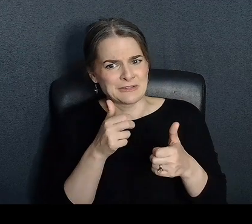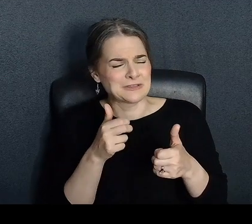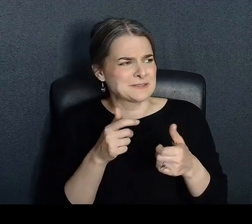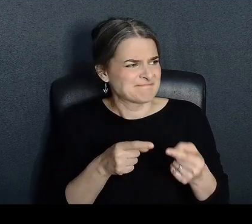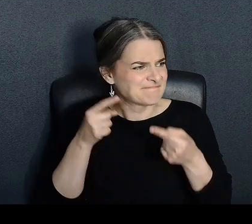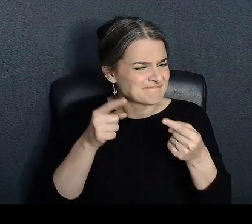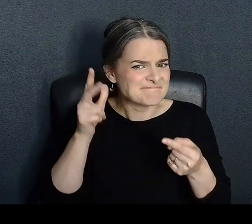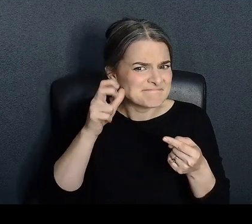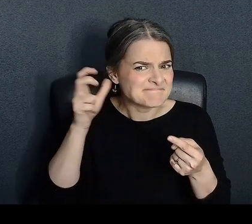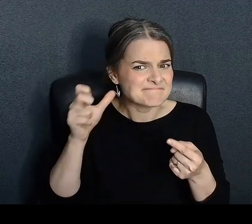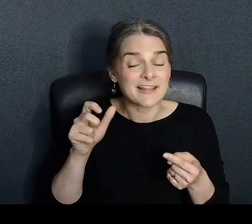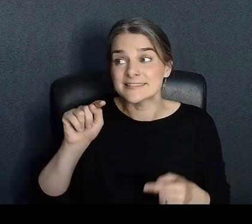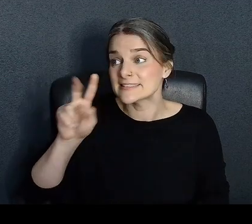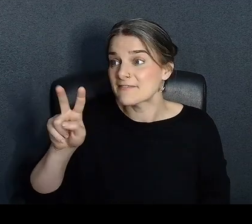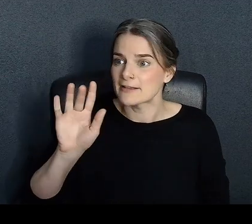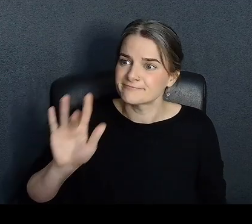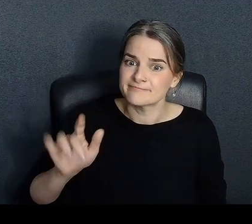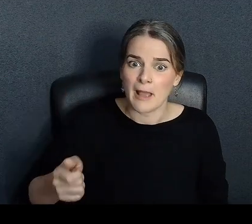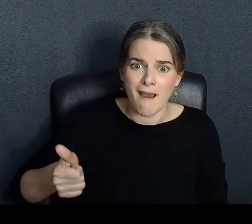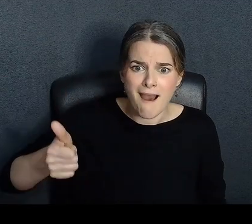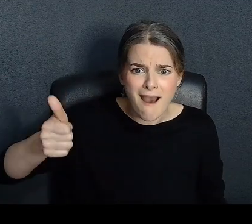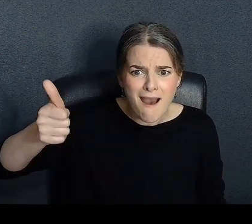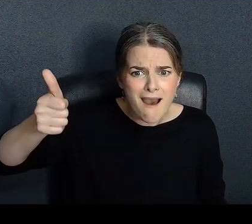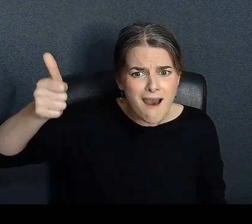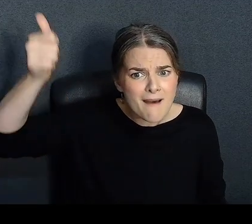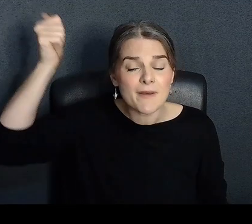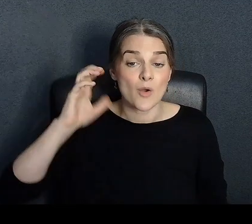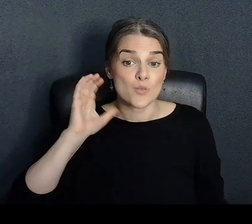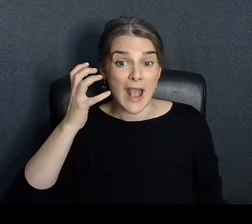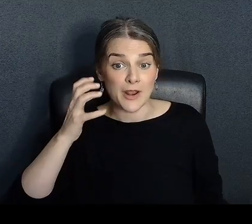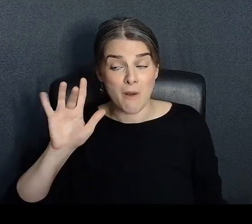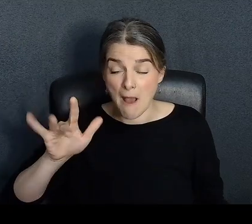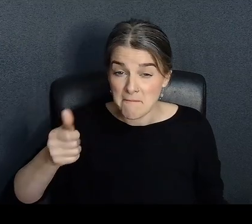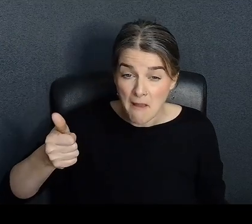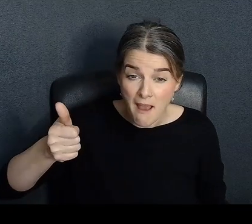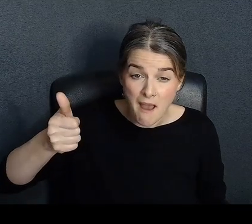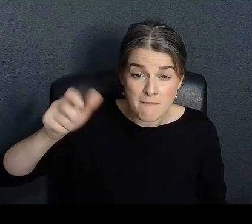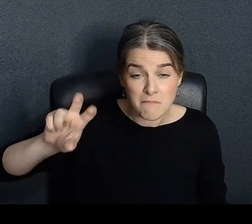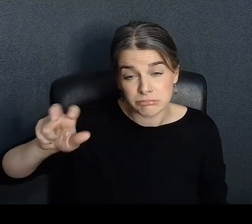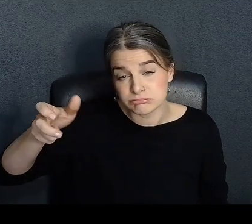to turn up the volume on the TV or radio, it might be time to go get a hearing test.